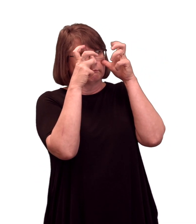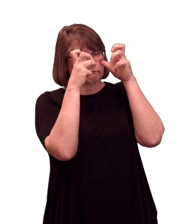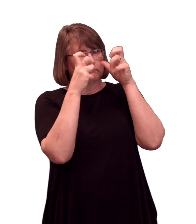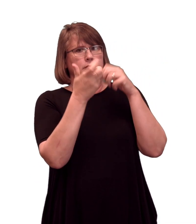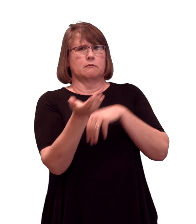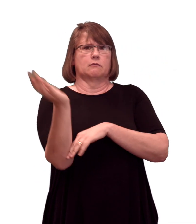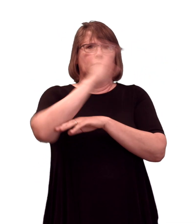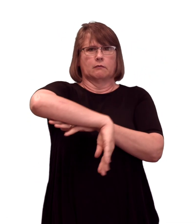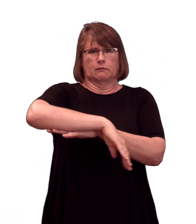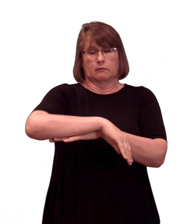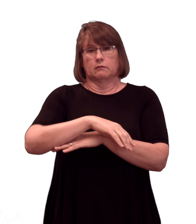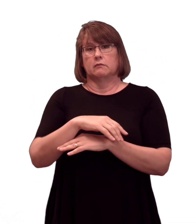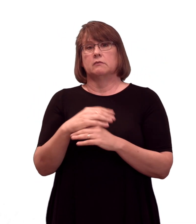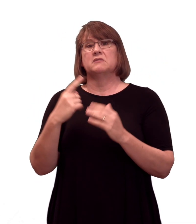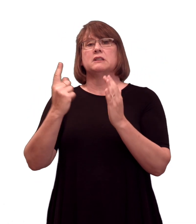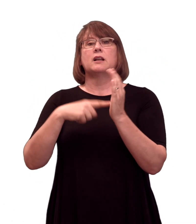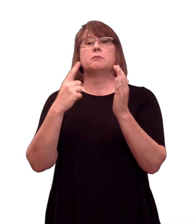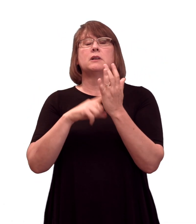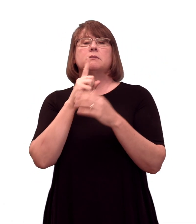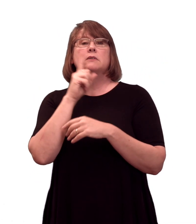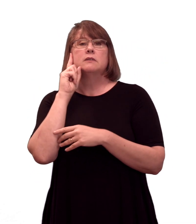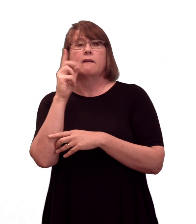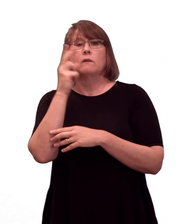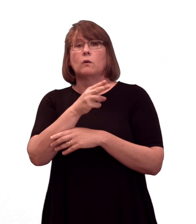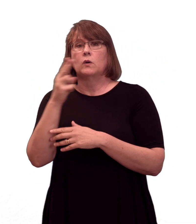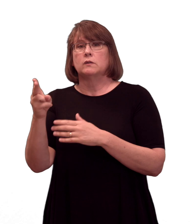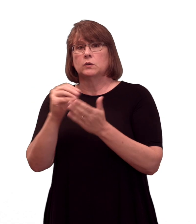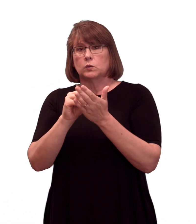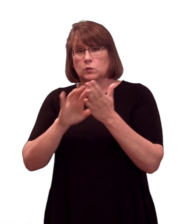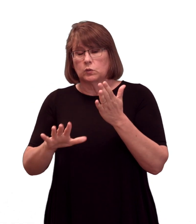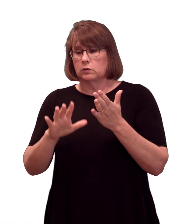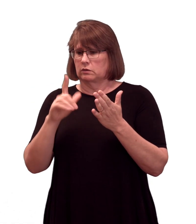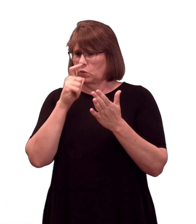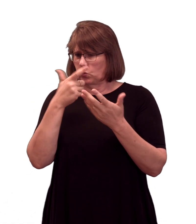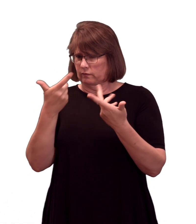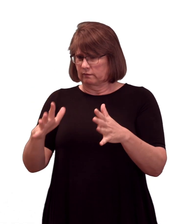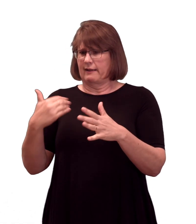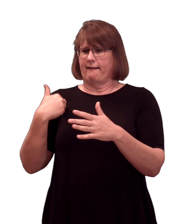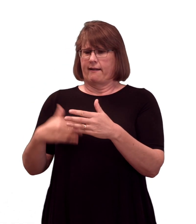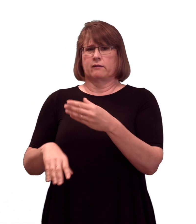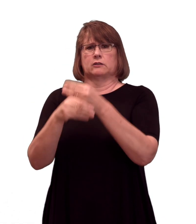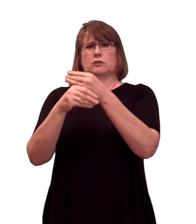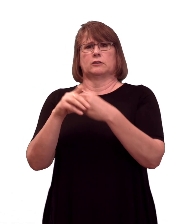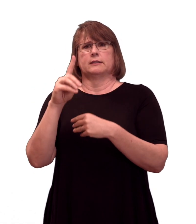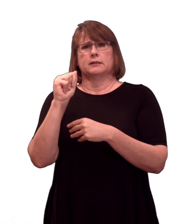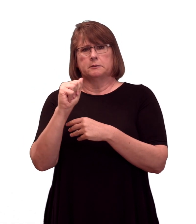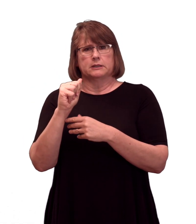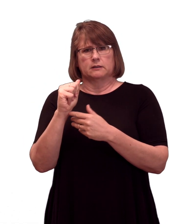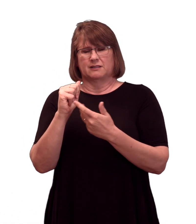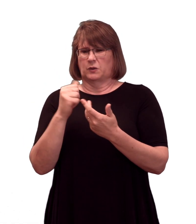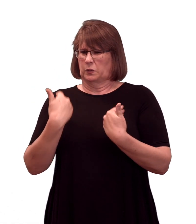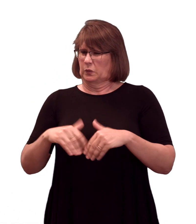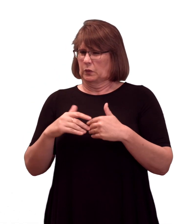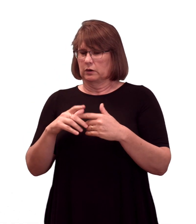in a visual language. Sometimes deaf and hard of hearing students with additional disabilities